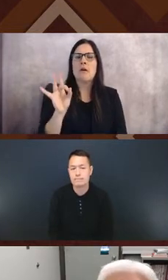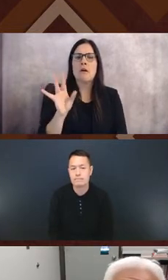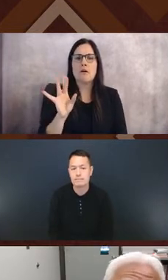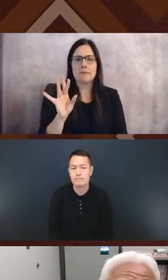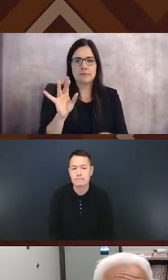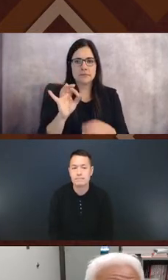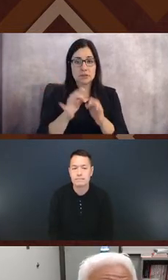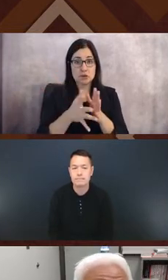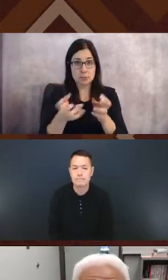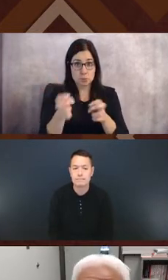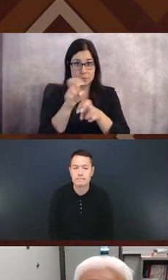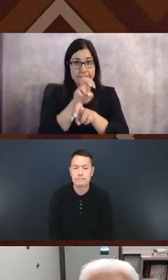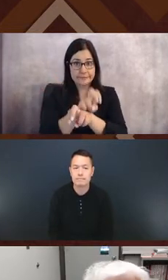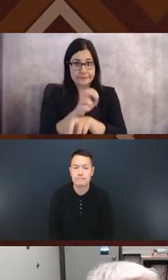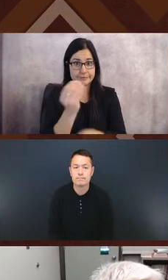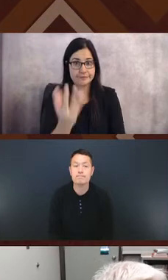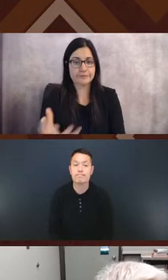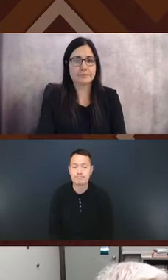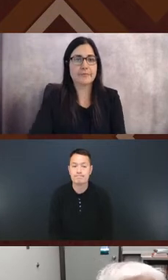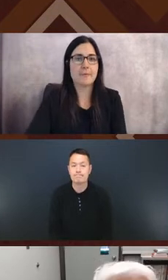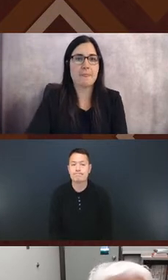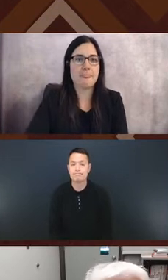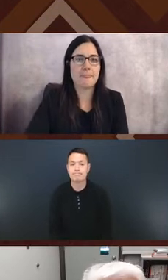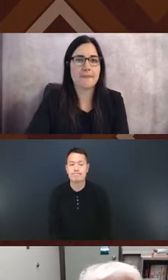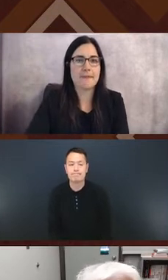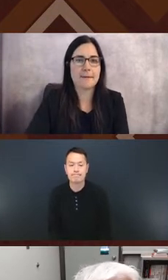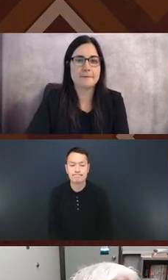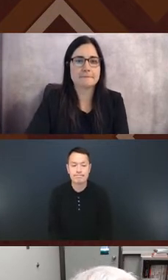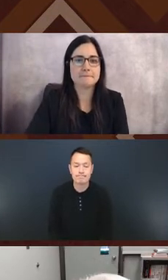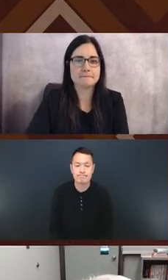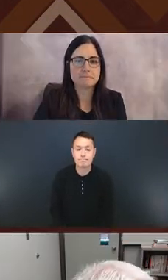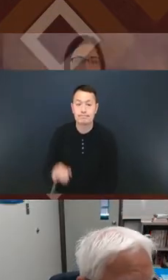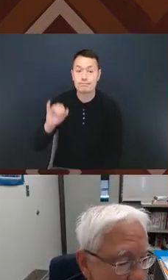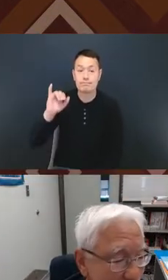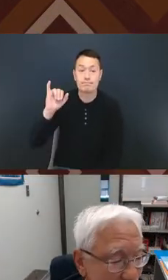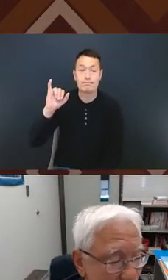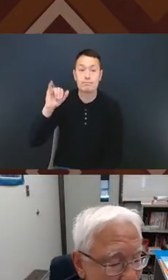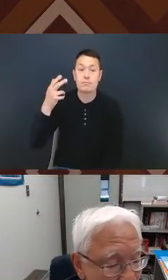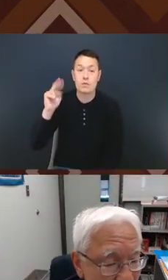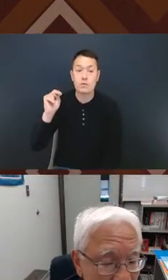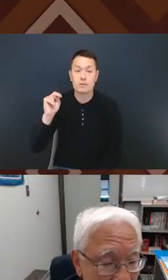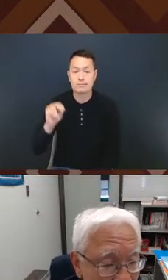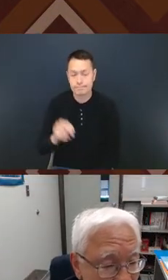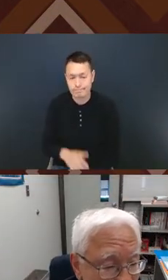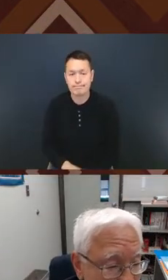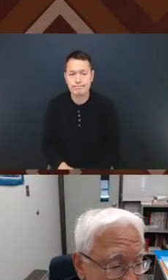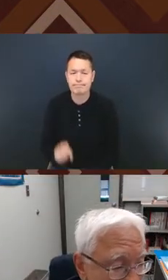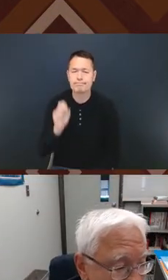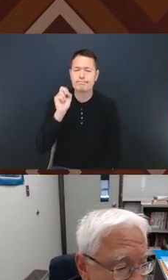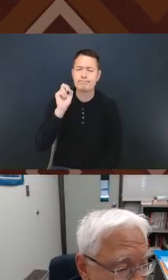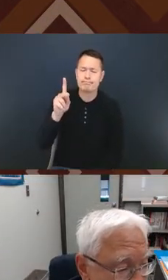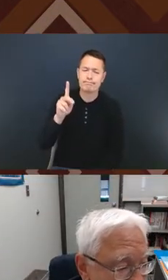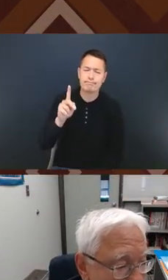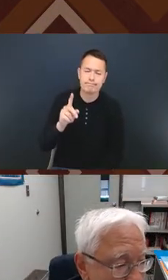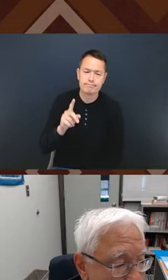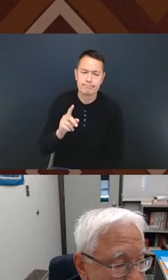OK, let me let me talk and since you at that